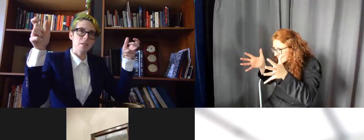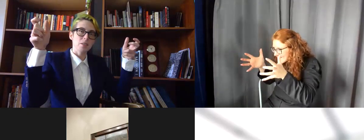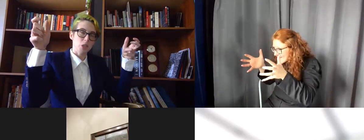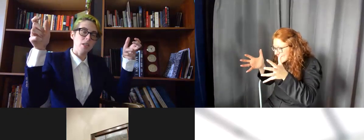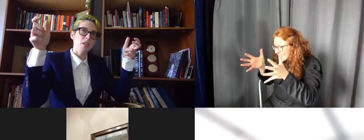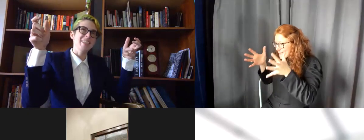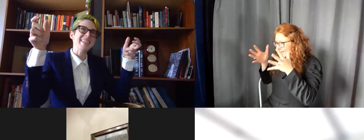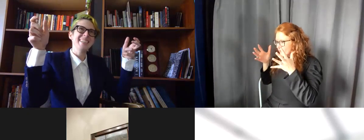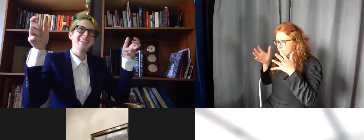Farrah Garland: gently.